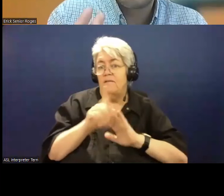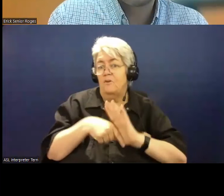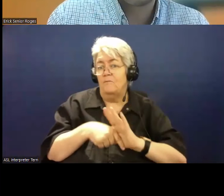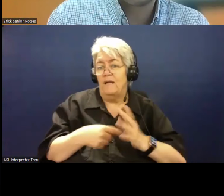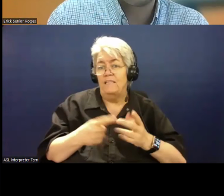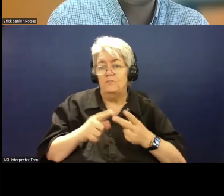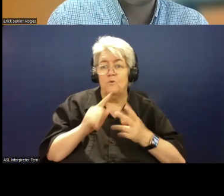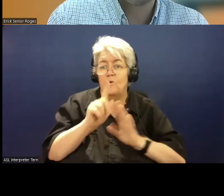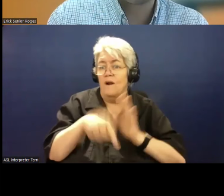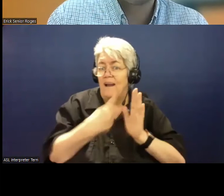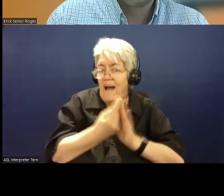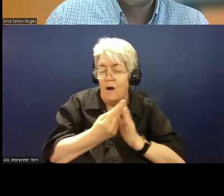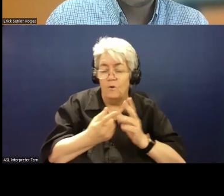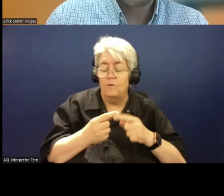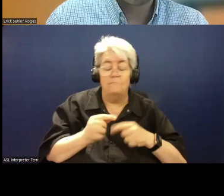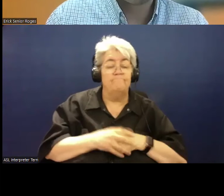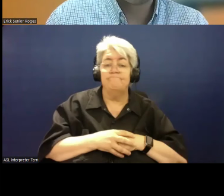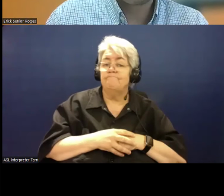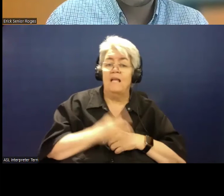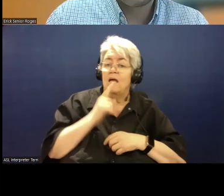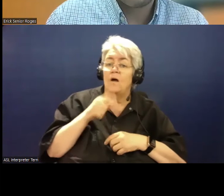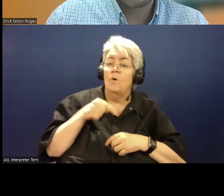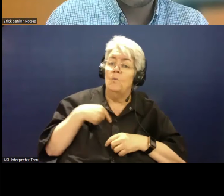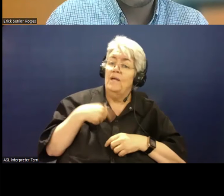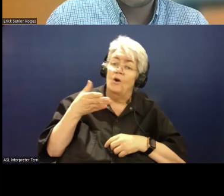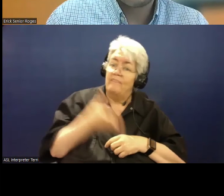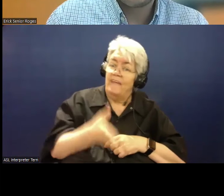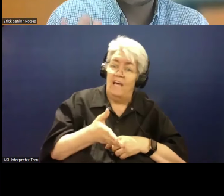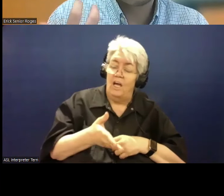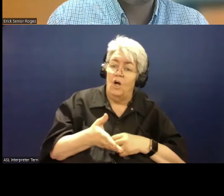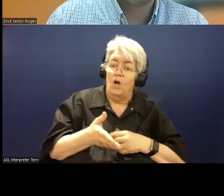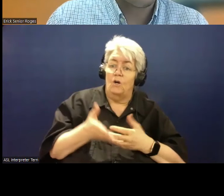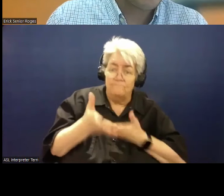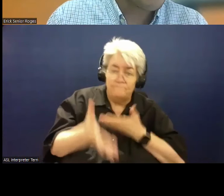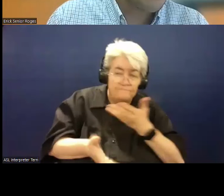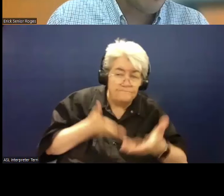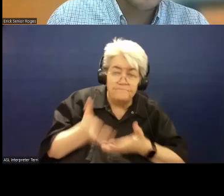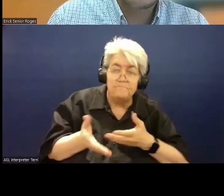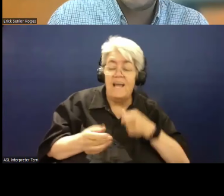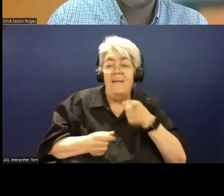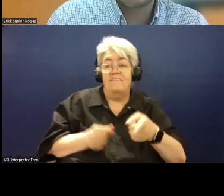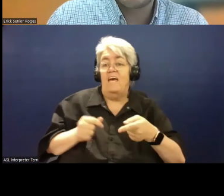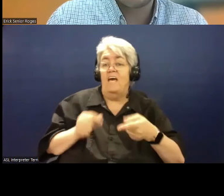WITH A PERSON THAT IS EXPLAINING ONE OF THE HARDEST THING THEY